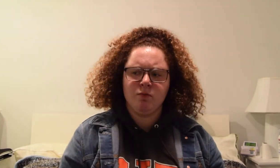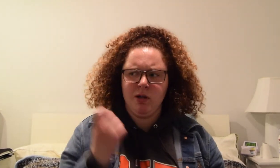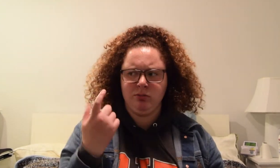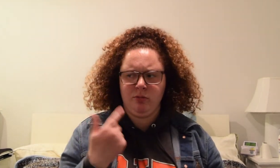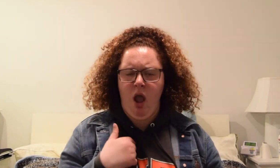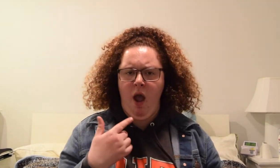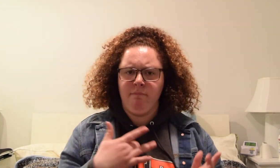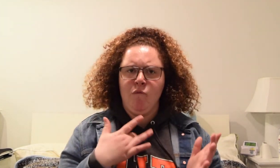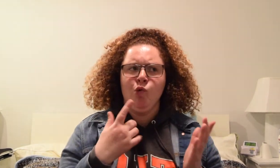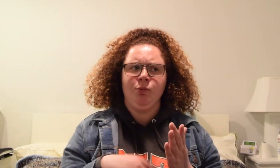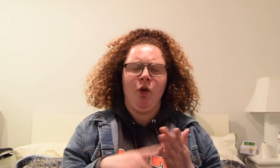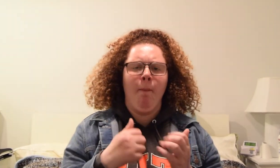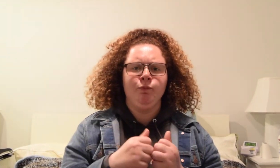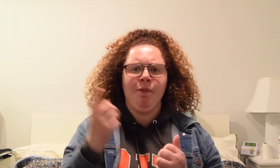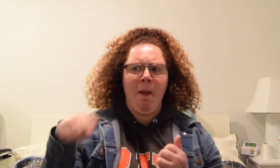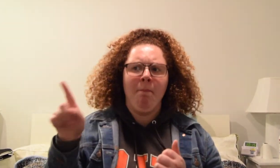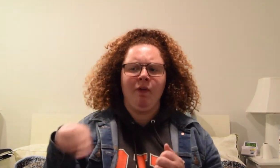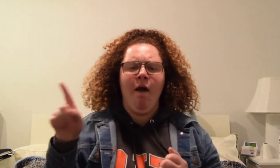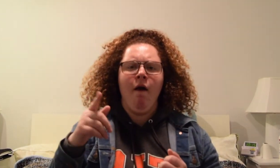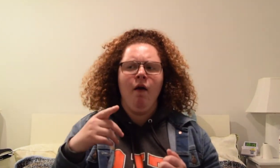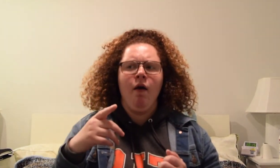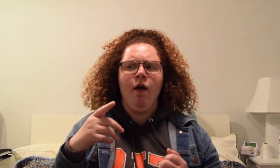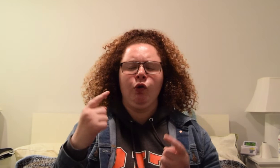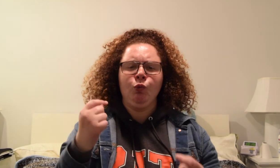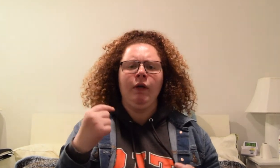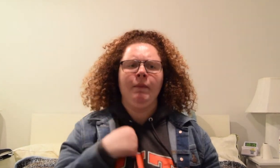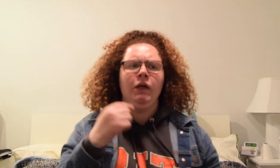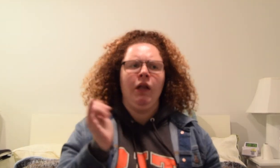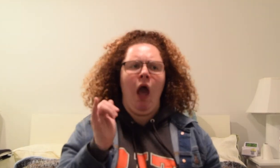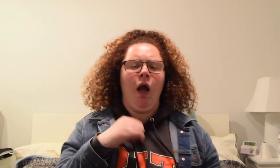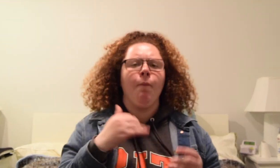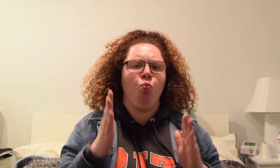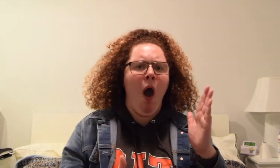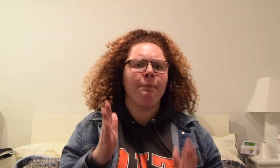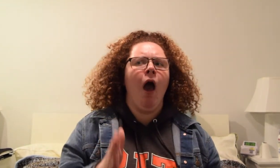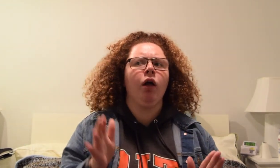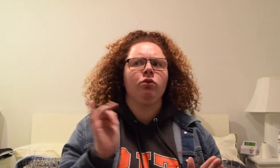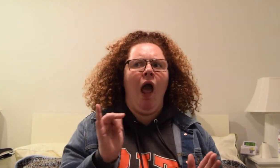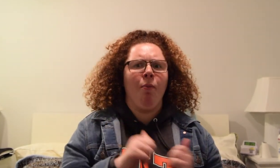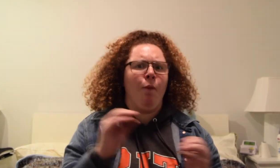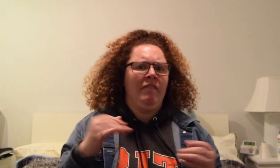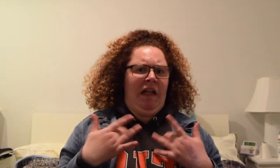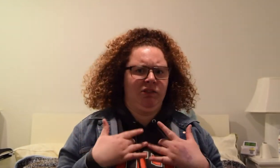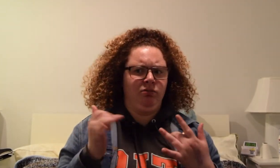Because sometimes I feel like with my co workers, they treat me like I'm a robot with no feelings